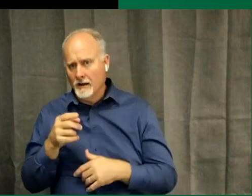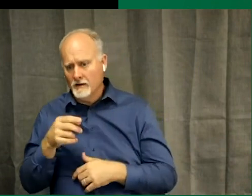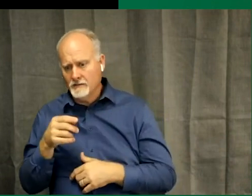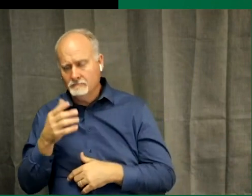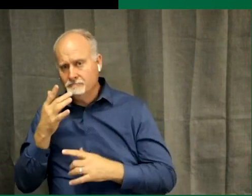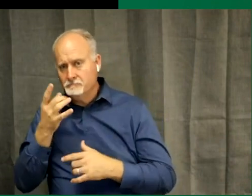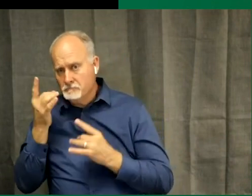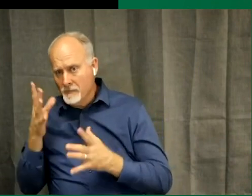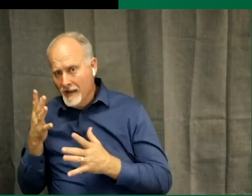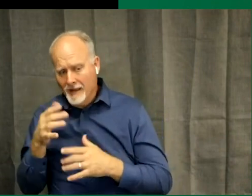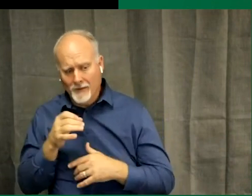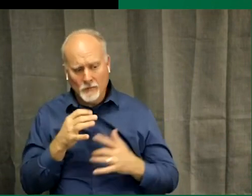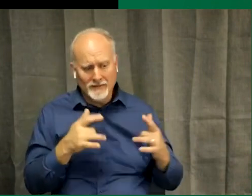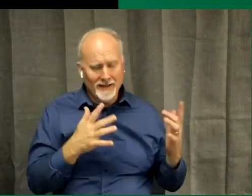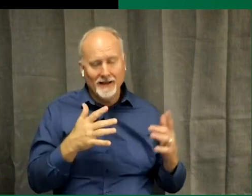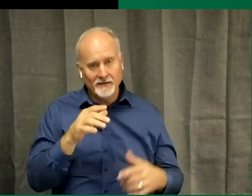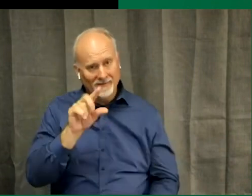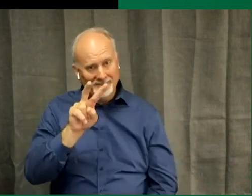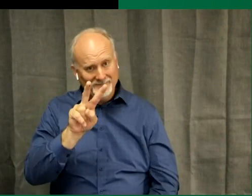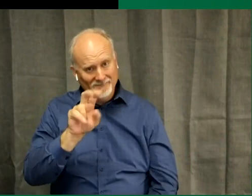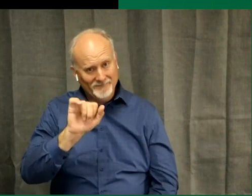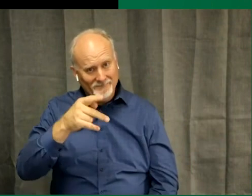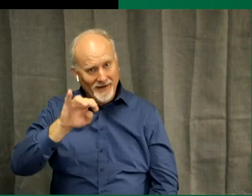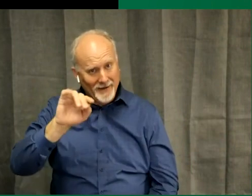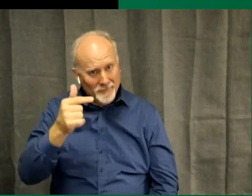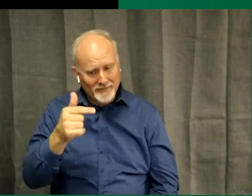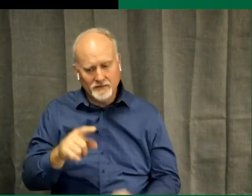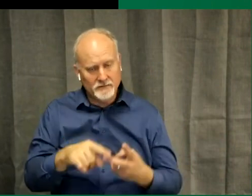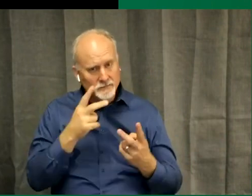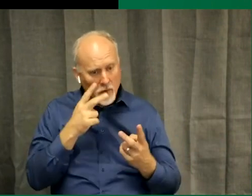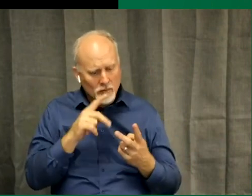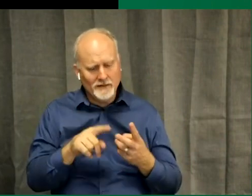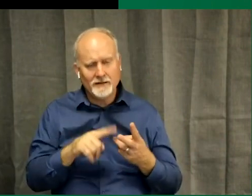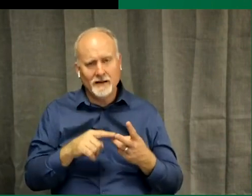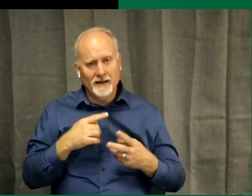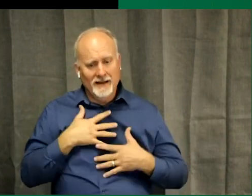while vaping and smoking are particular risk factors asthma obesity diabetes